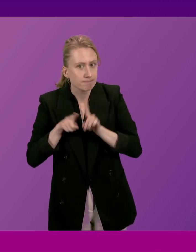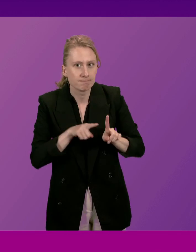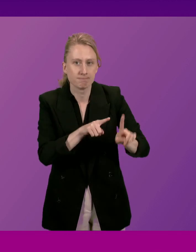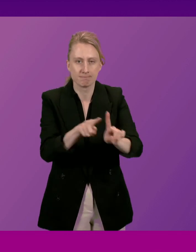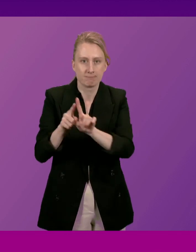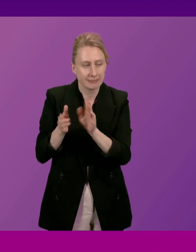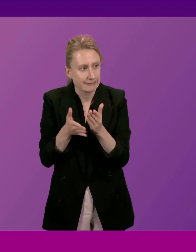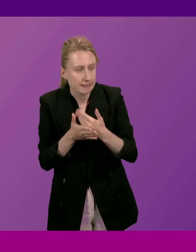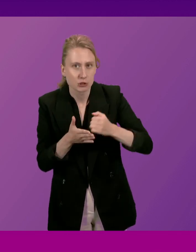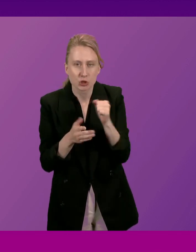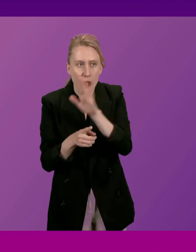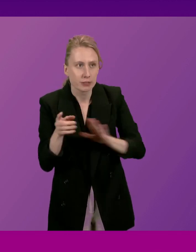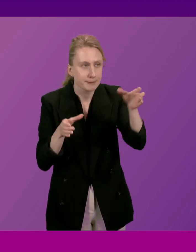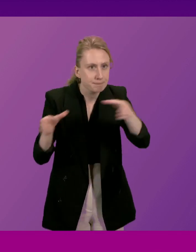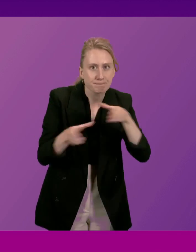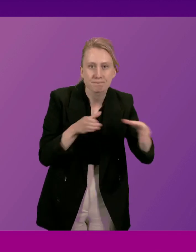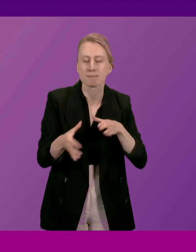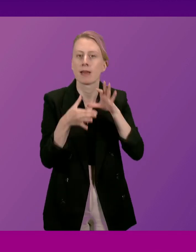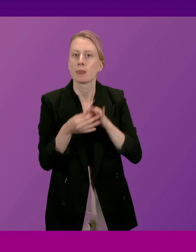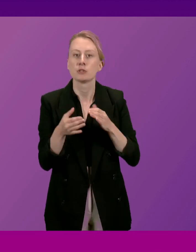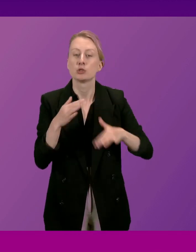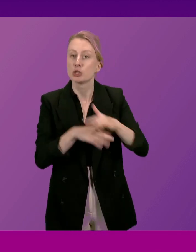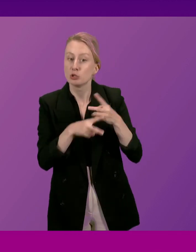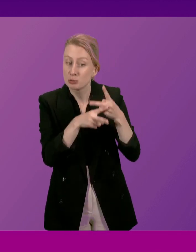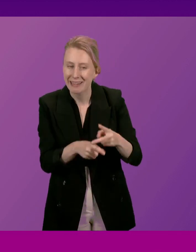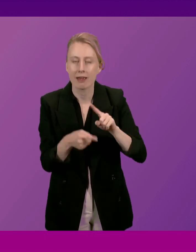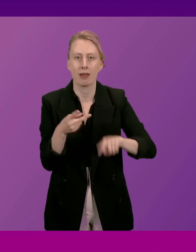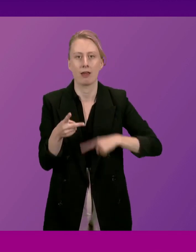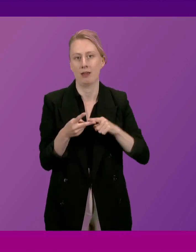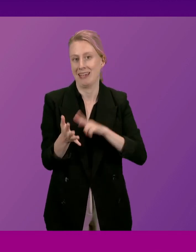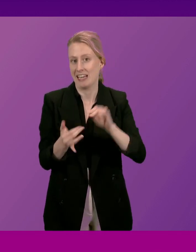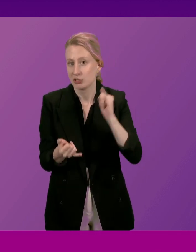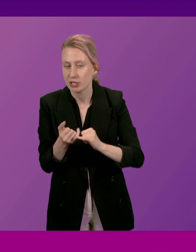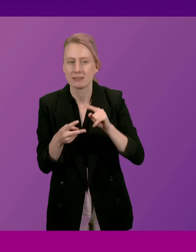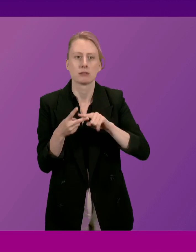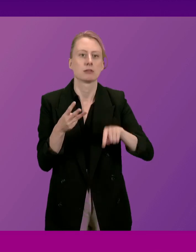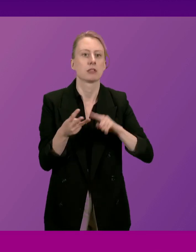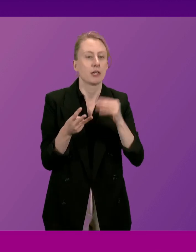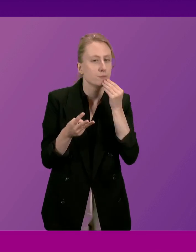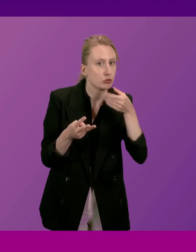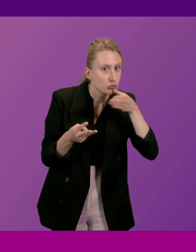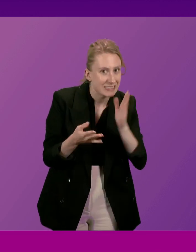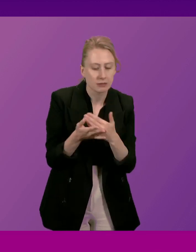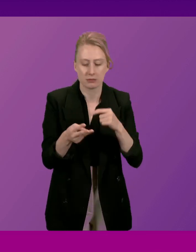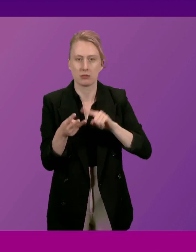in Scotland across social care, the national health service, food and drink, engineering and